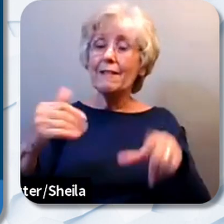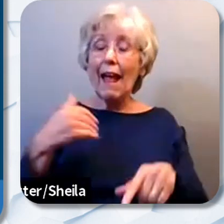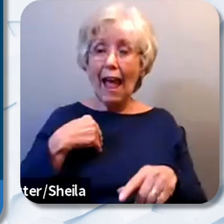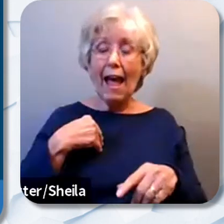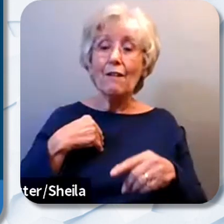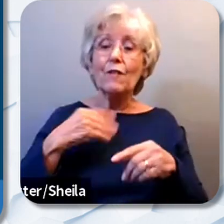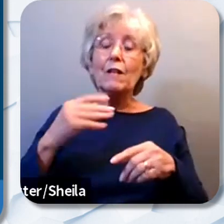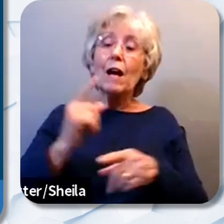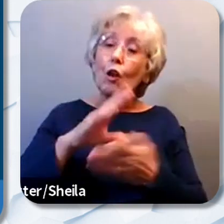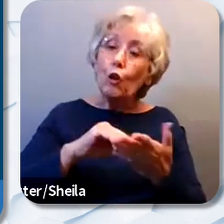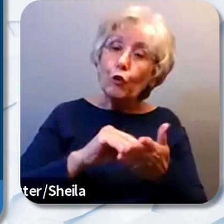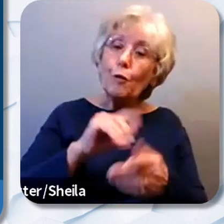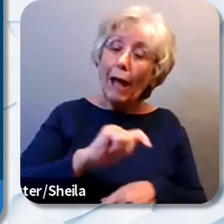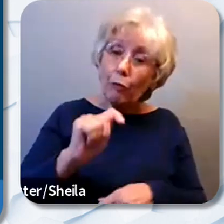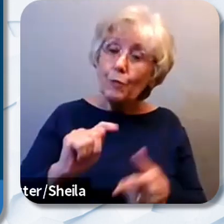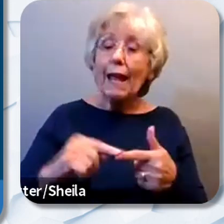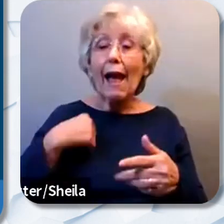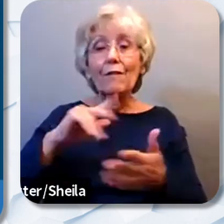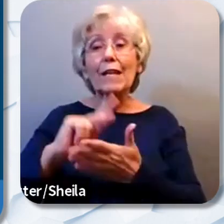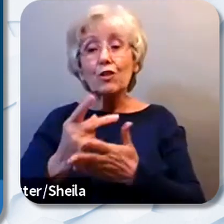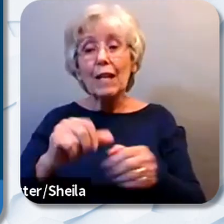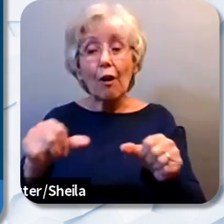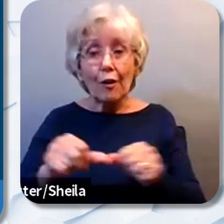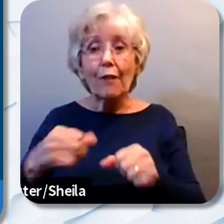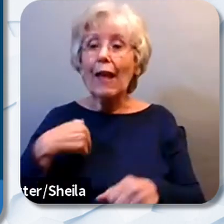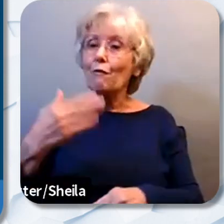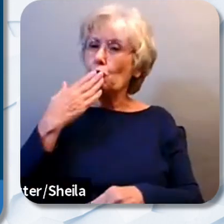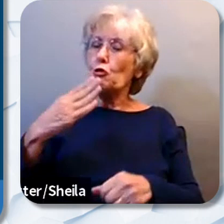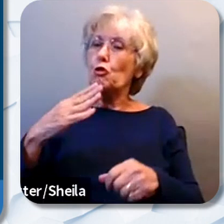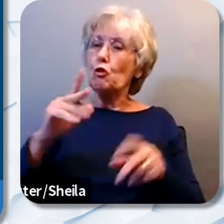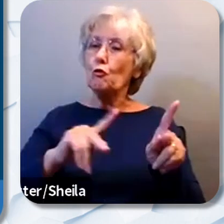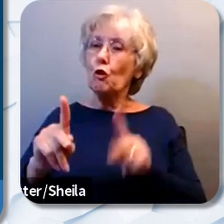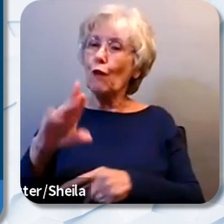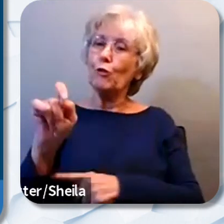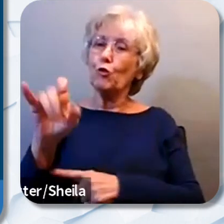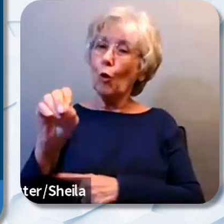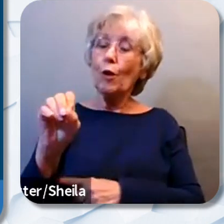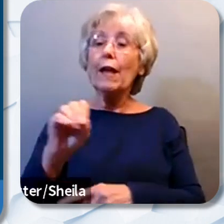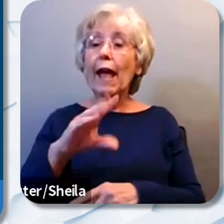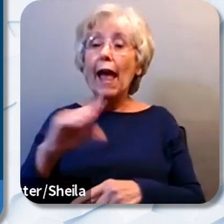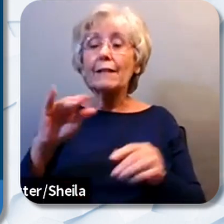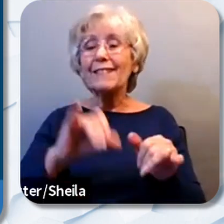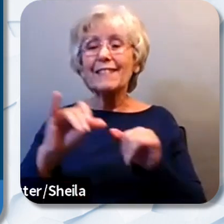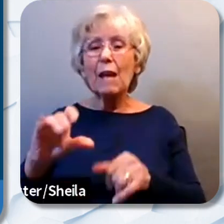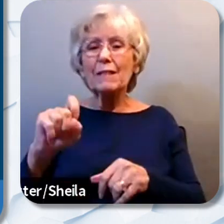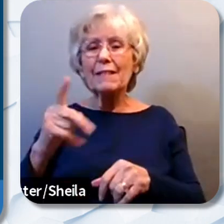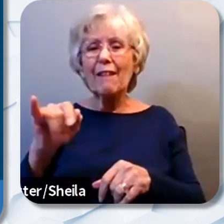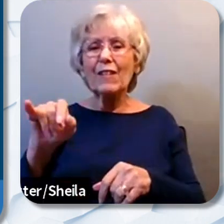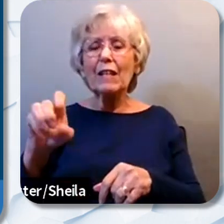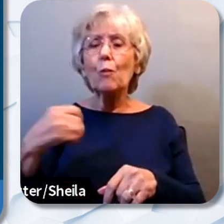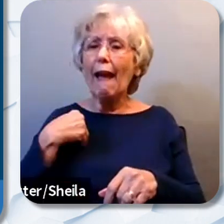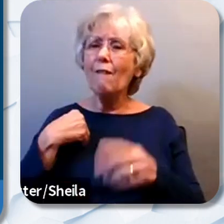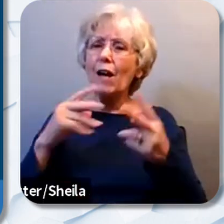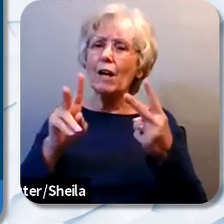restrooms they have a kitchen area. and similar to stephanie we have kind of a dual teacher,